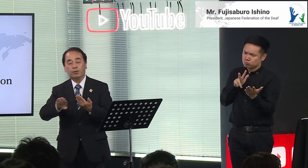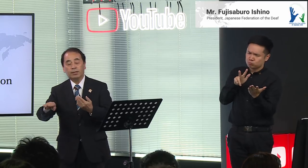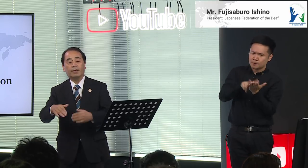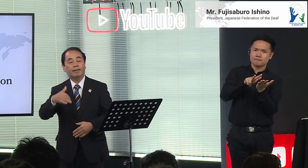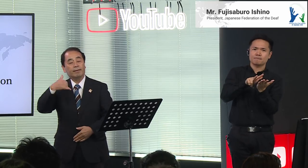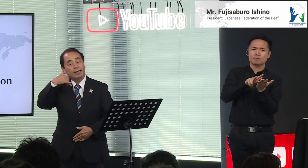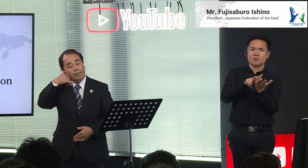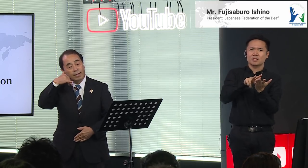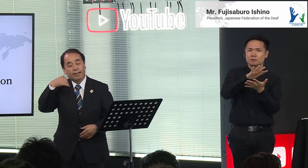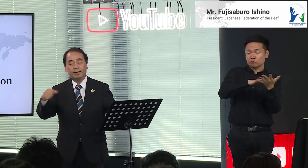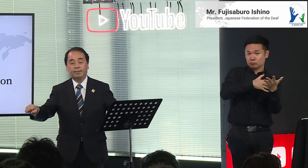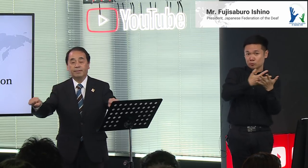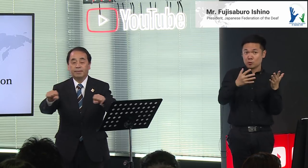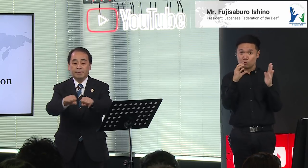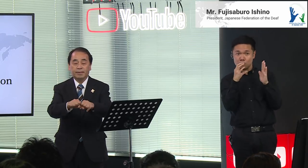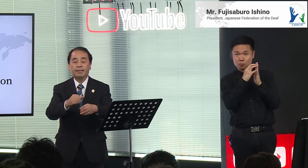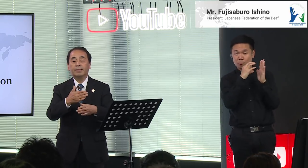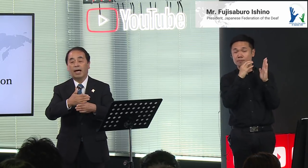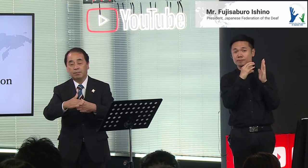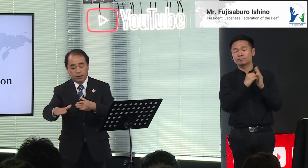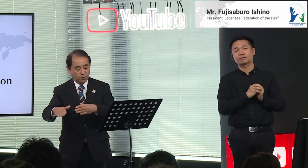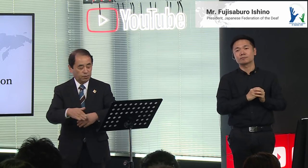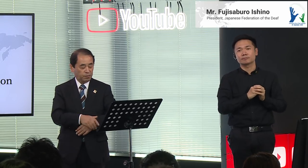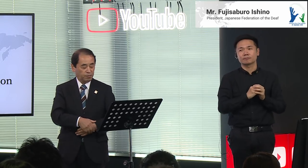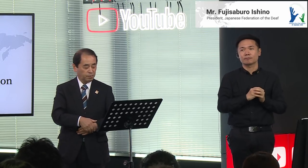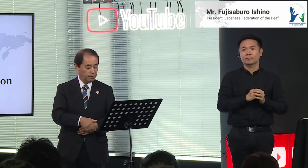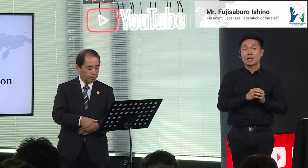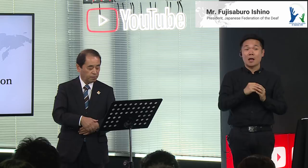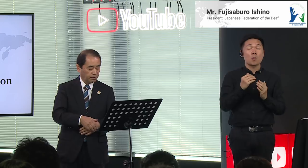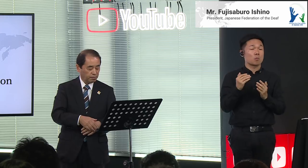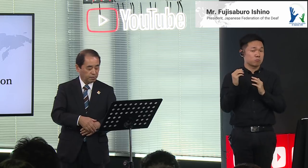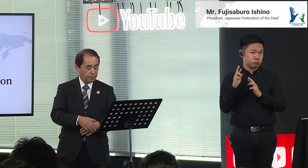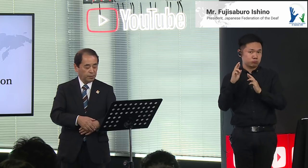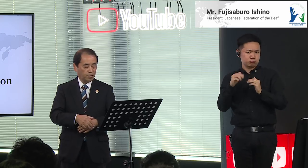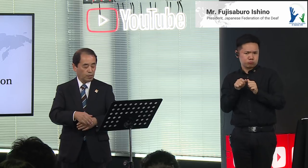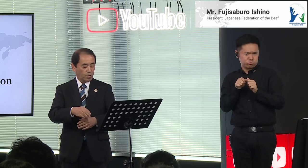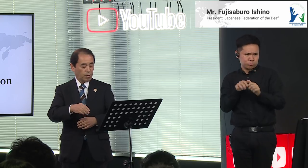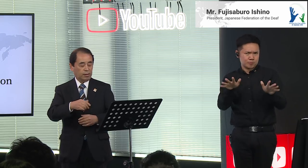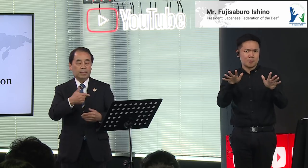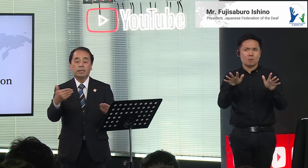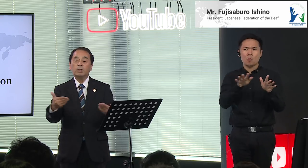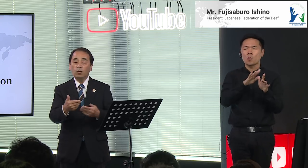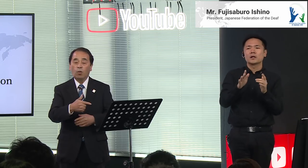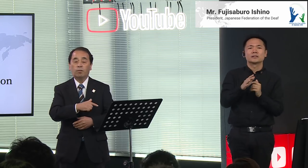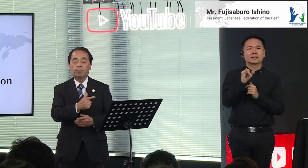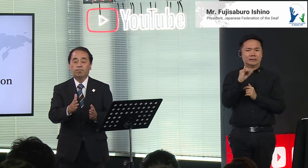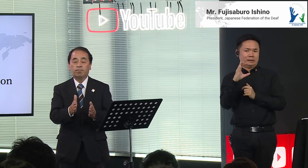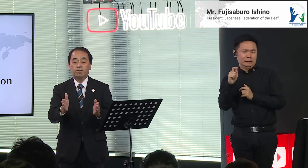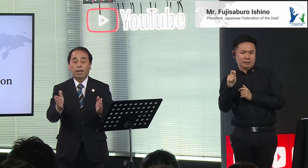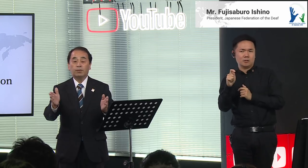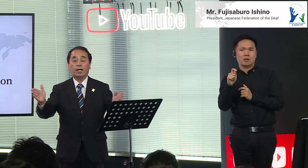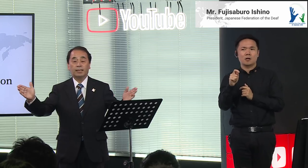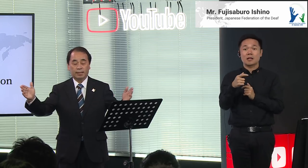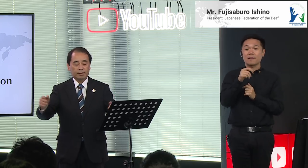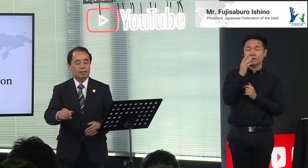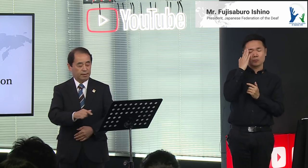recognized in Japan, we continue our best efforts on the daily basis for the establishment of the sign language act and the